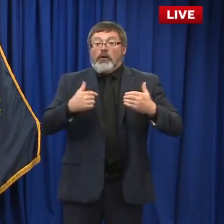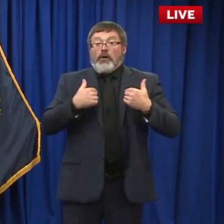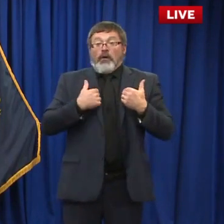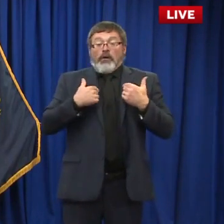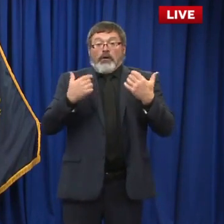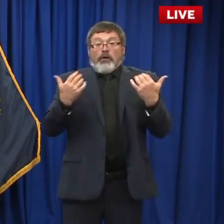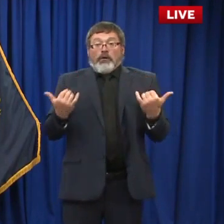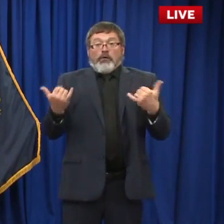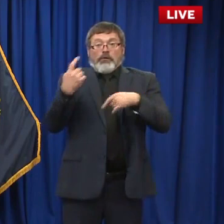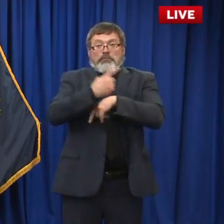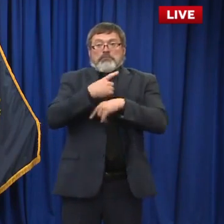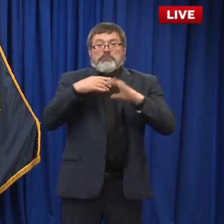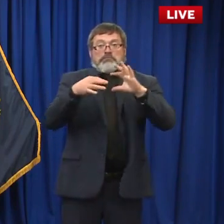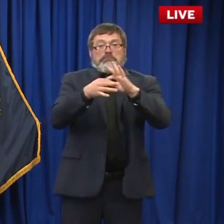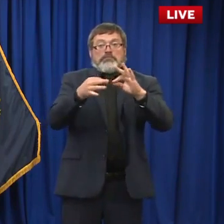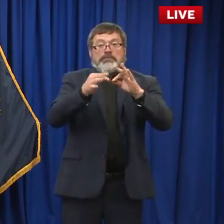THANK YOU, GOVERNOR.